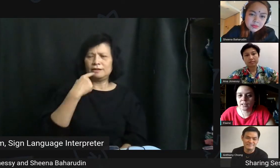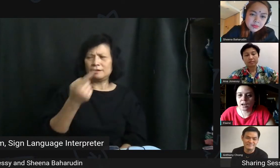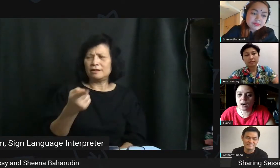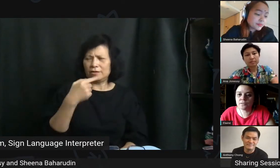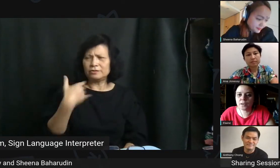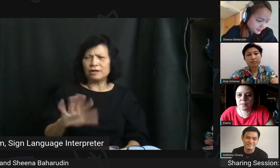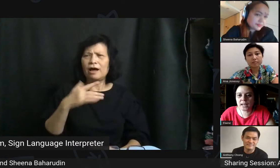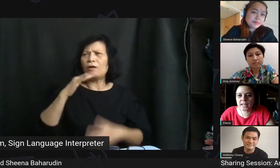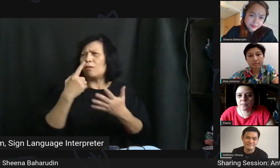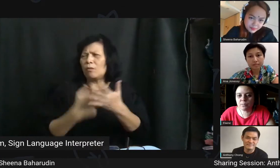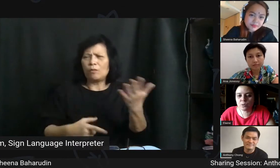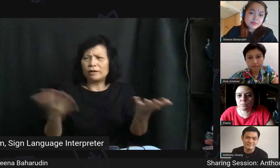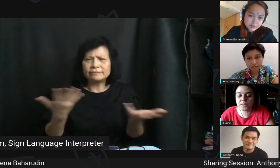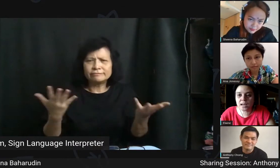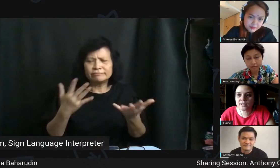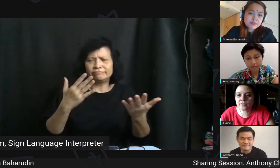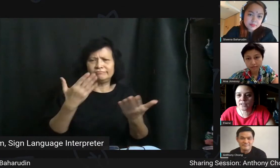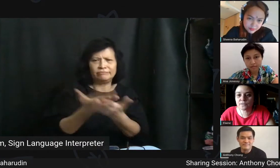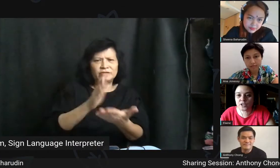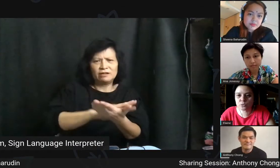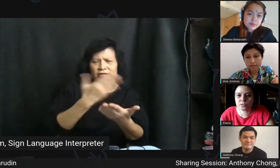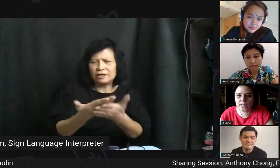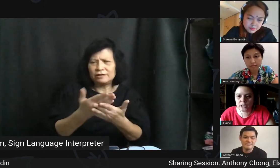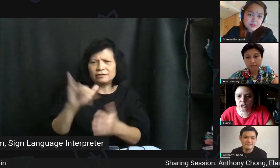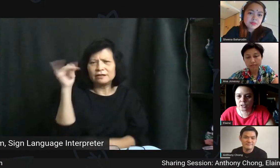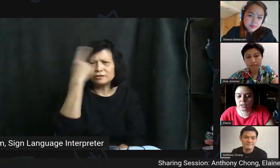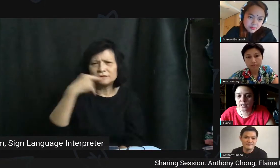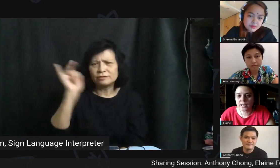of a BIM poem because of it's visual nature.